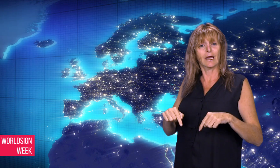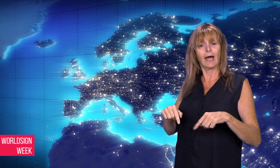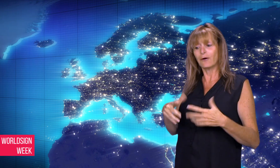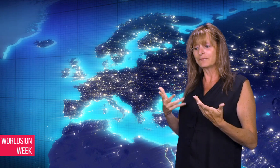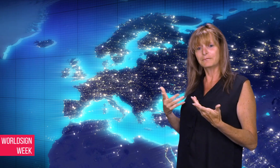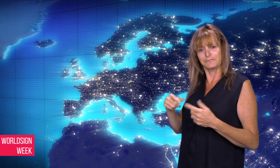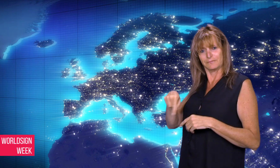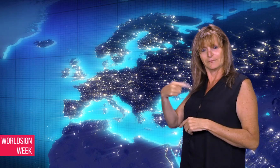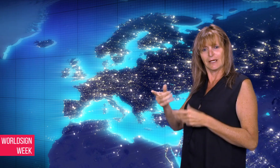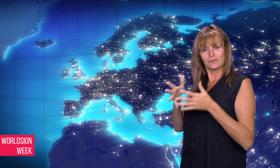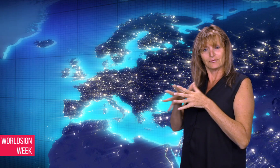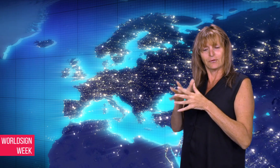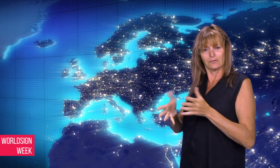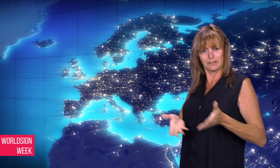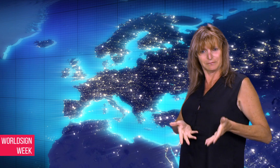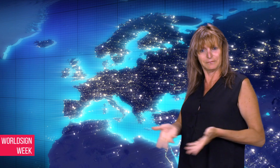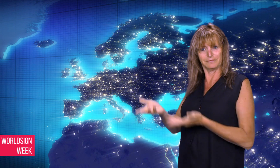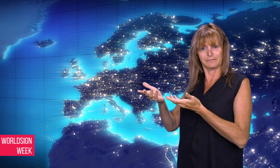Now, let’s go to next story.